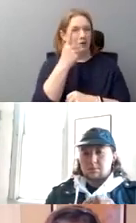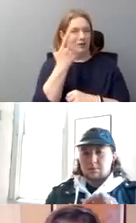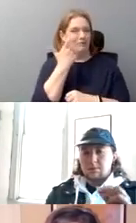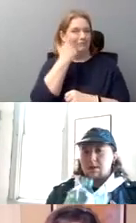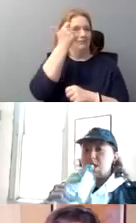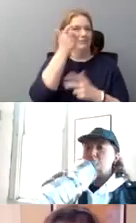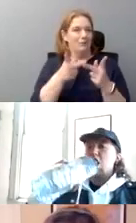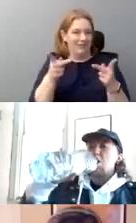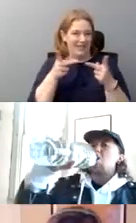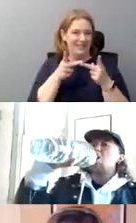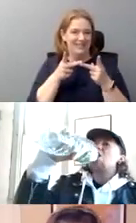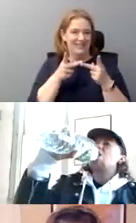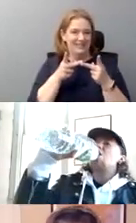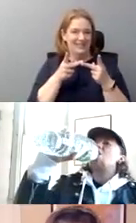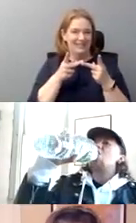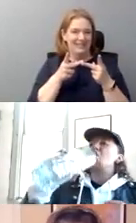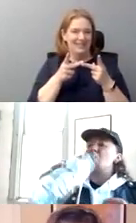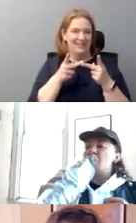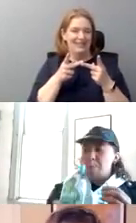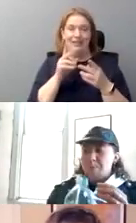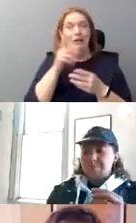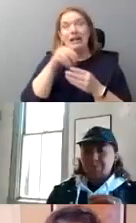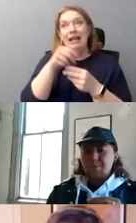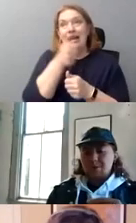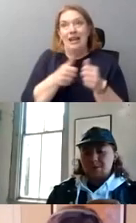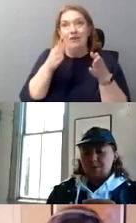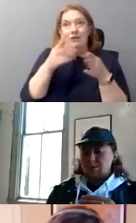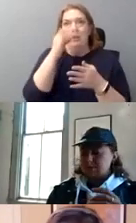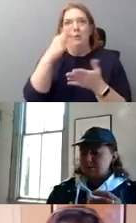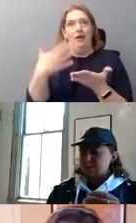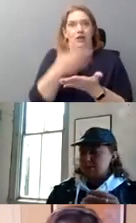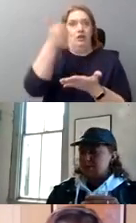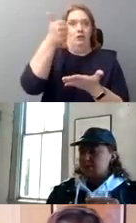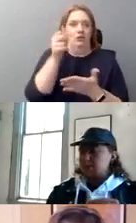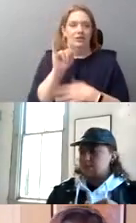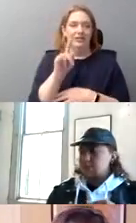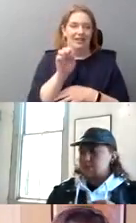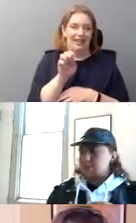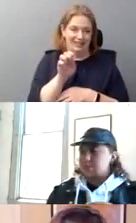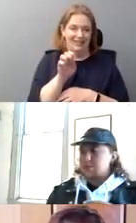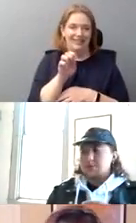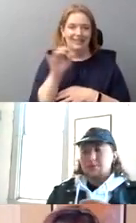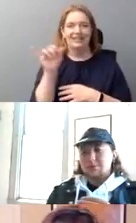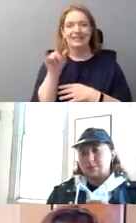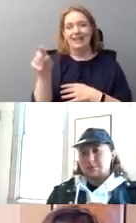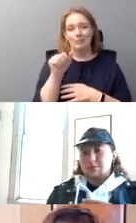basically every aspect of how we can define new. As Sam has already alluded to, this